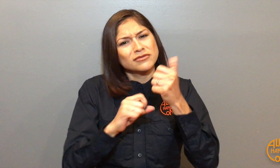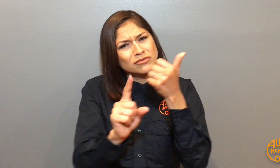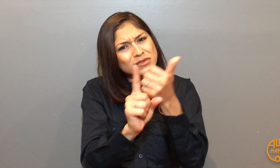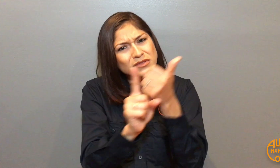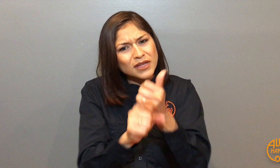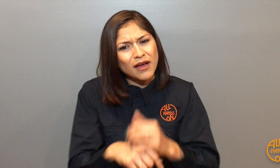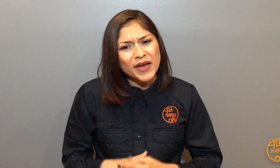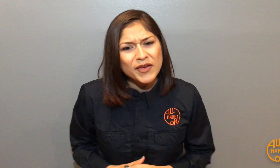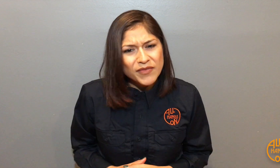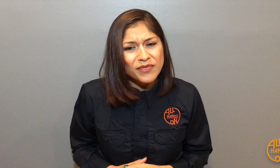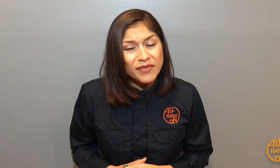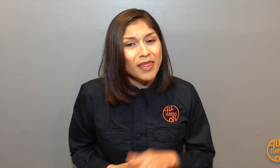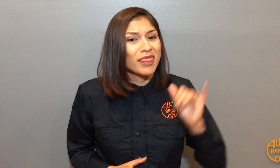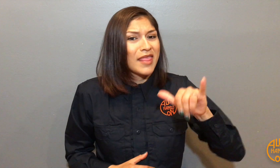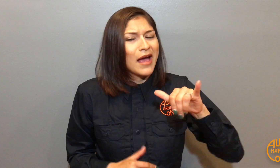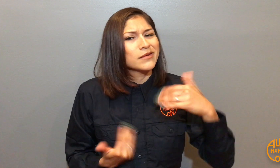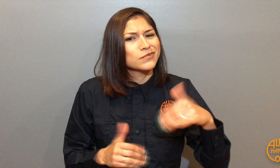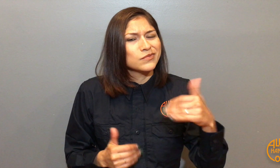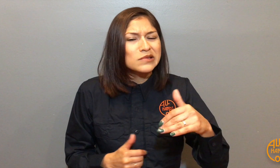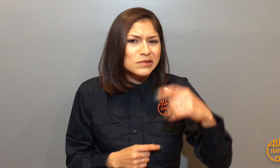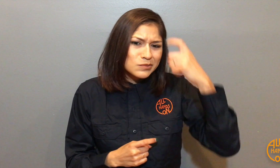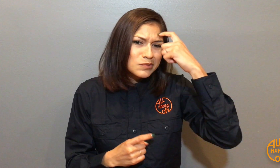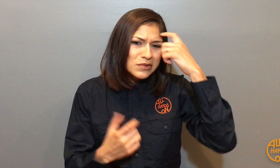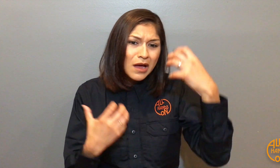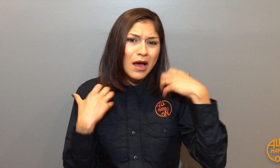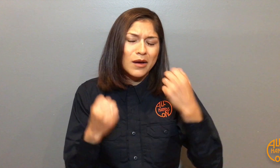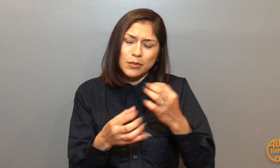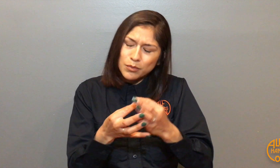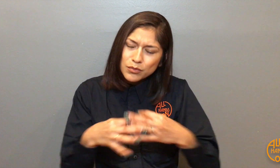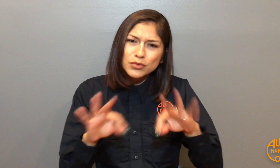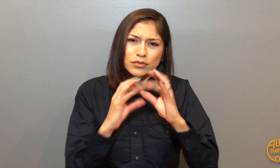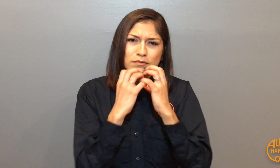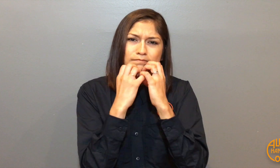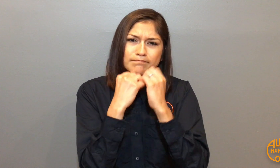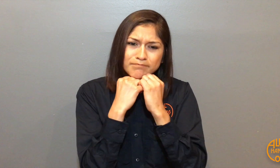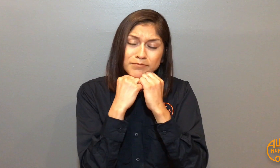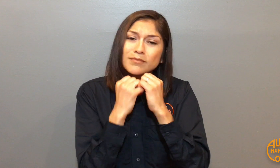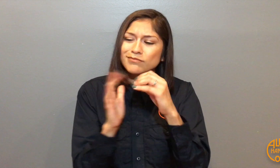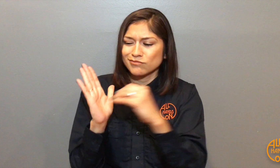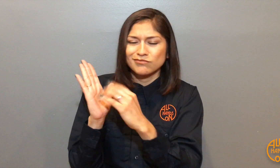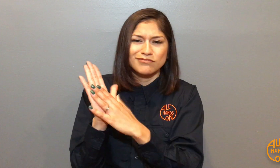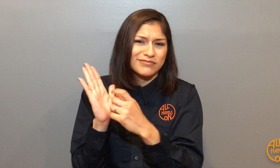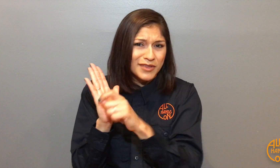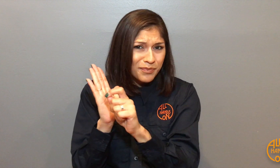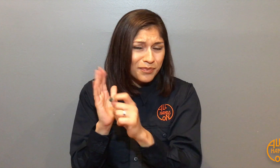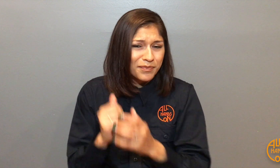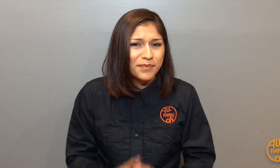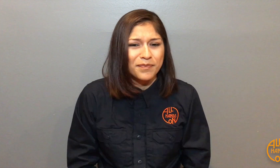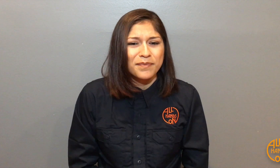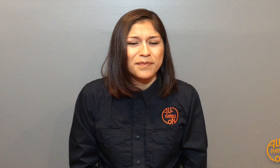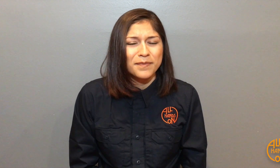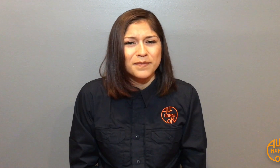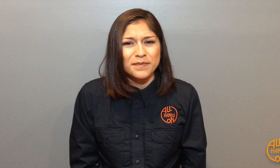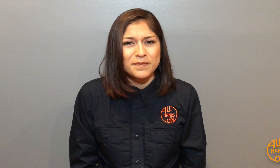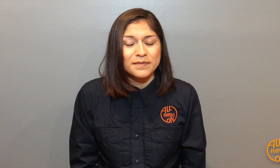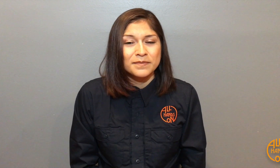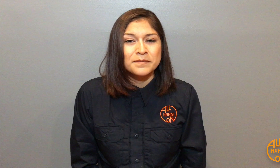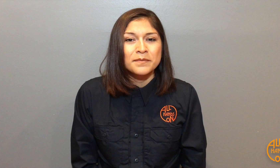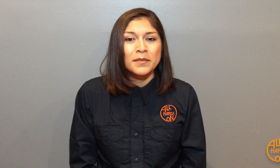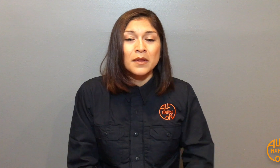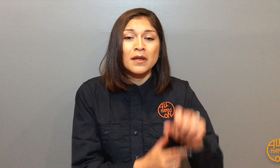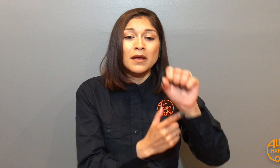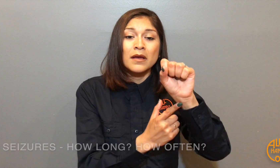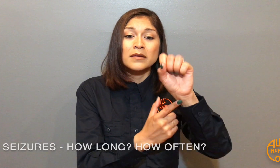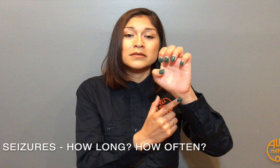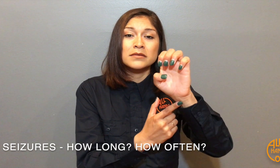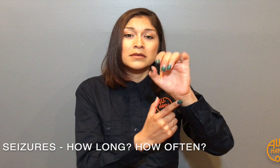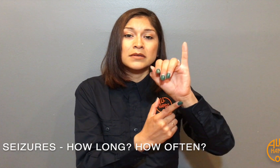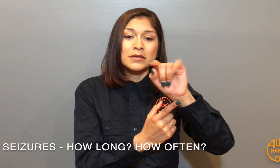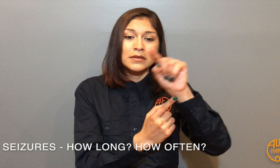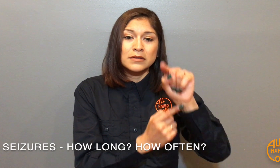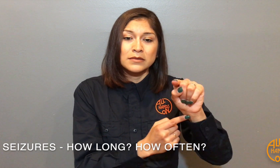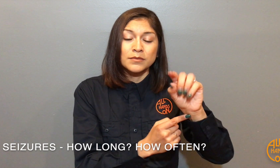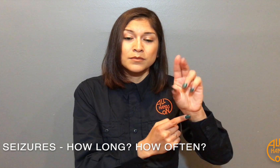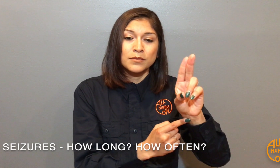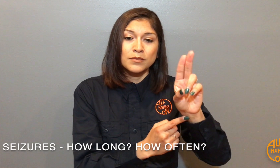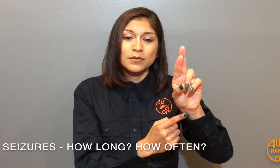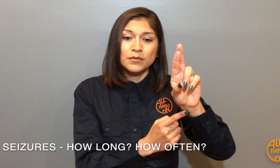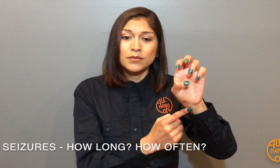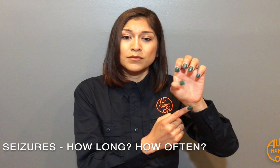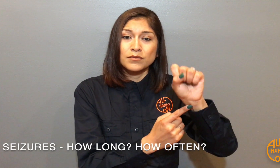protect yourself, mental health is vital make sure to check that box, again if you